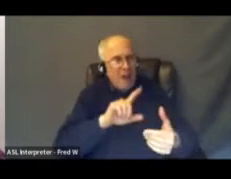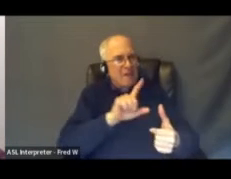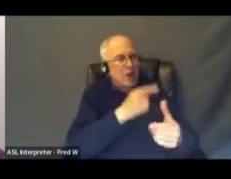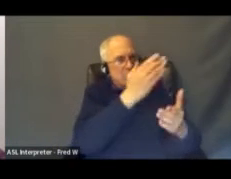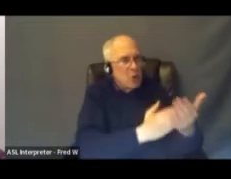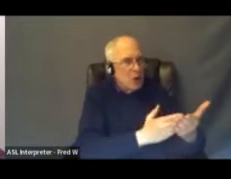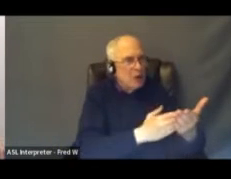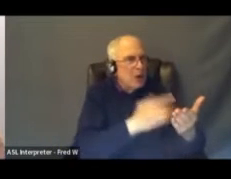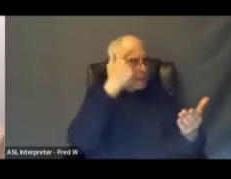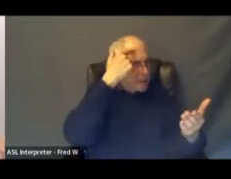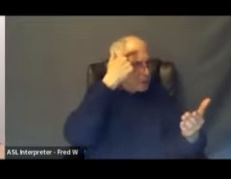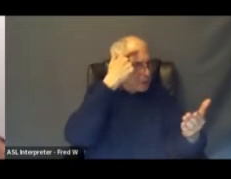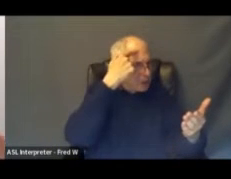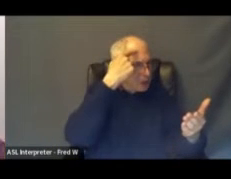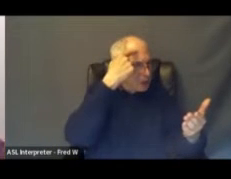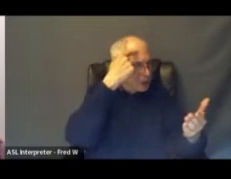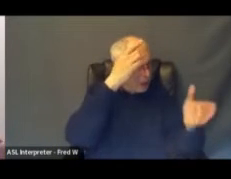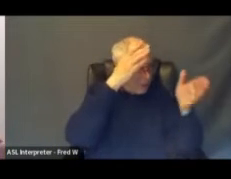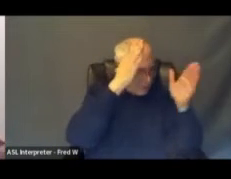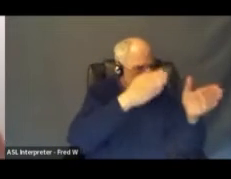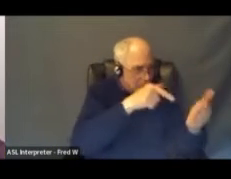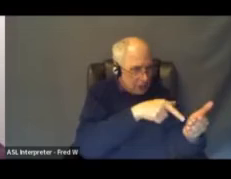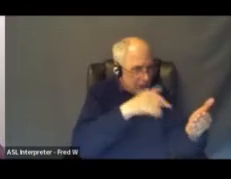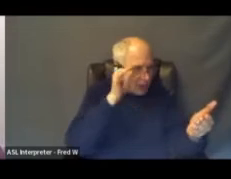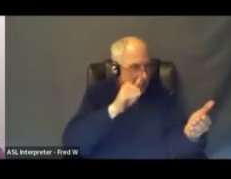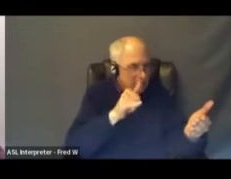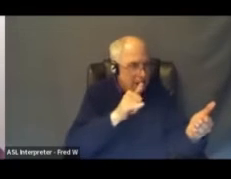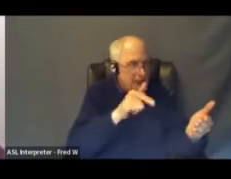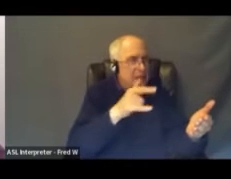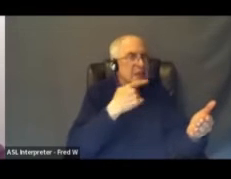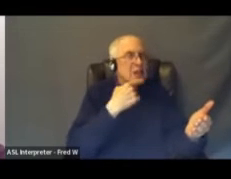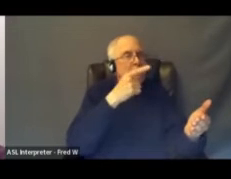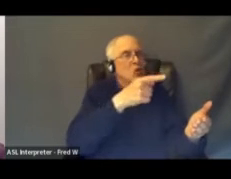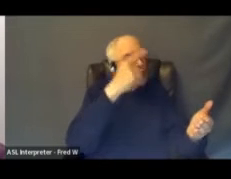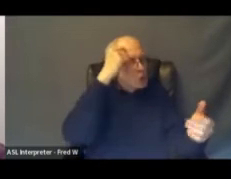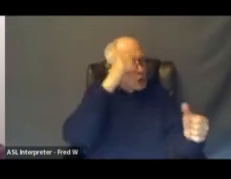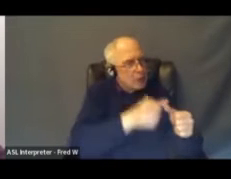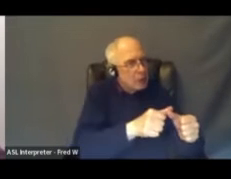a question of, Do you Do you remember what you've read? Or do you have difficulty remembering